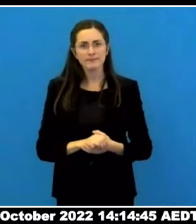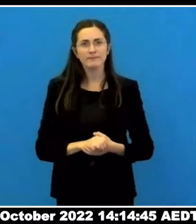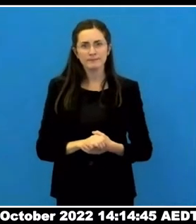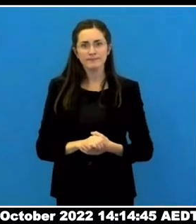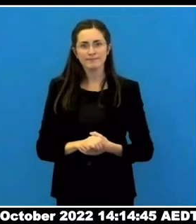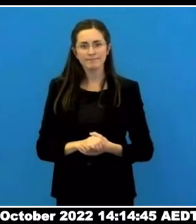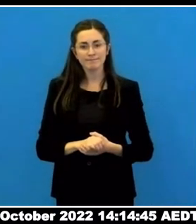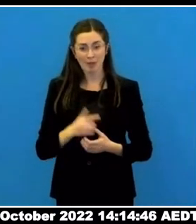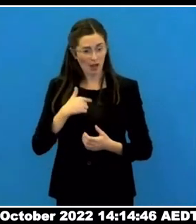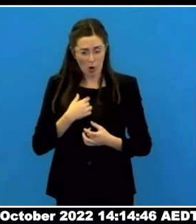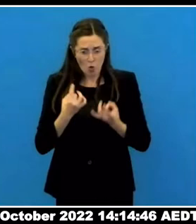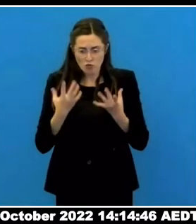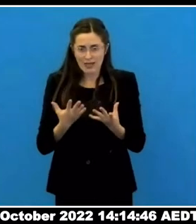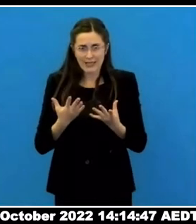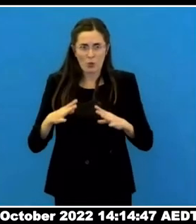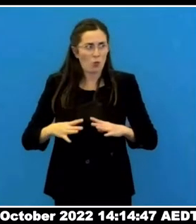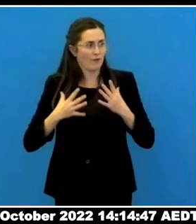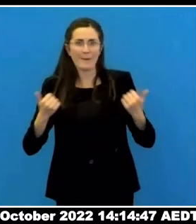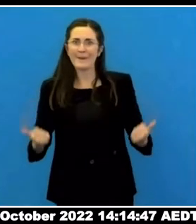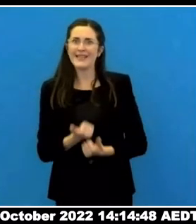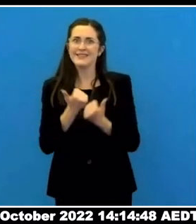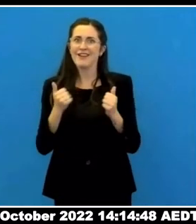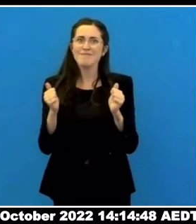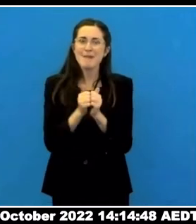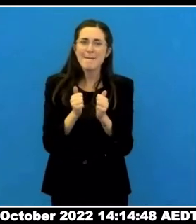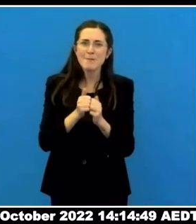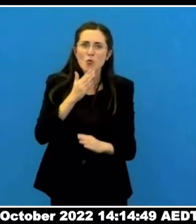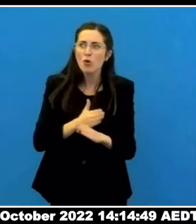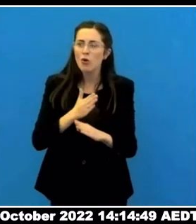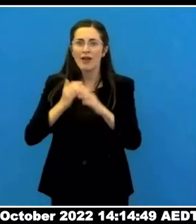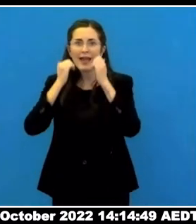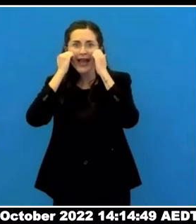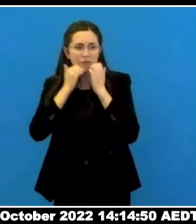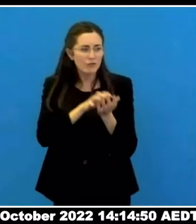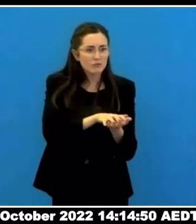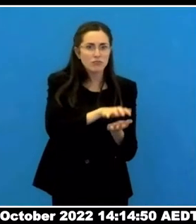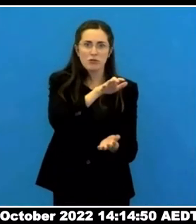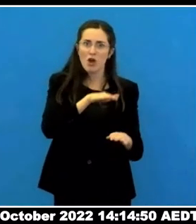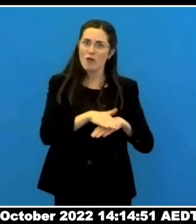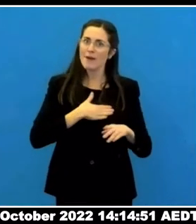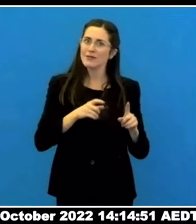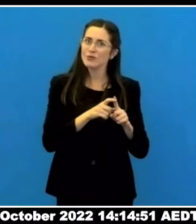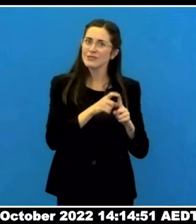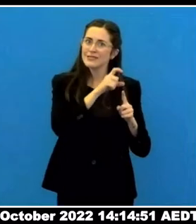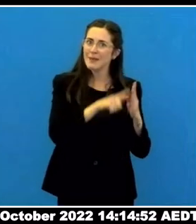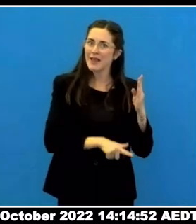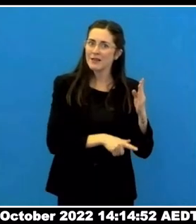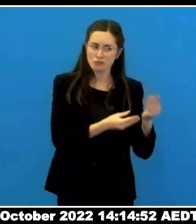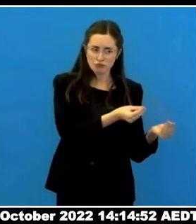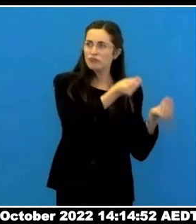I had lots of reports about my daughter from the hospital, so I provided these to the NDIS.